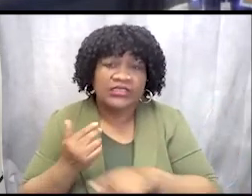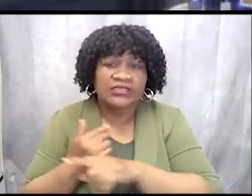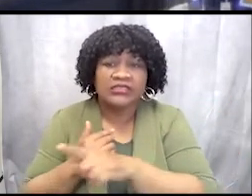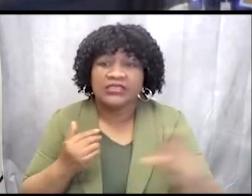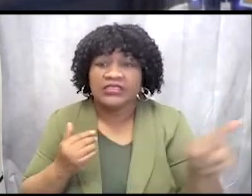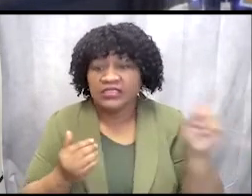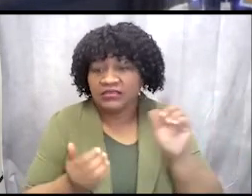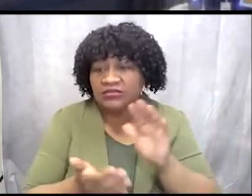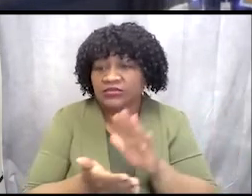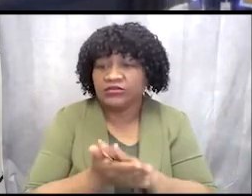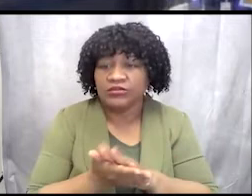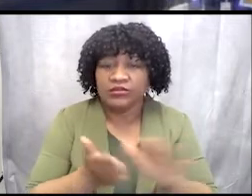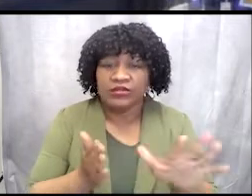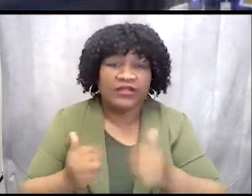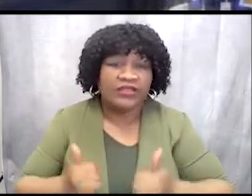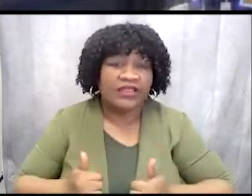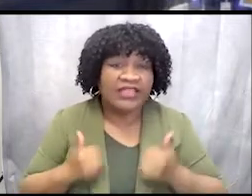and they're living and breathing every day.